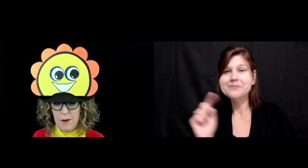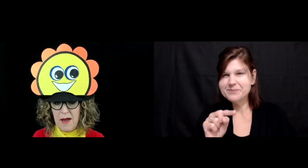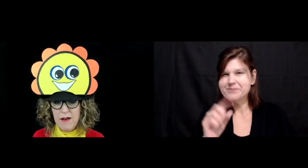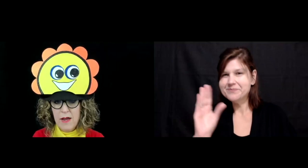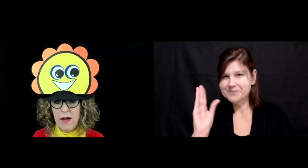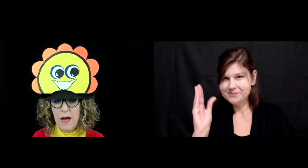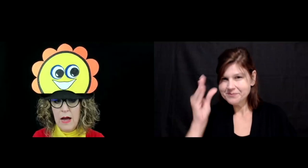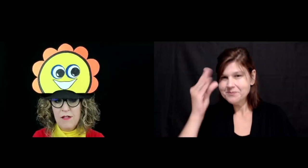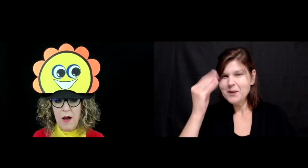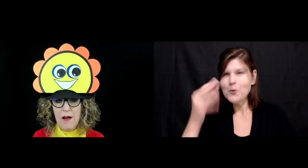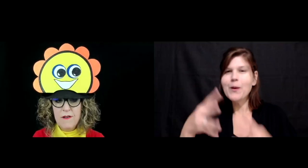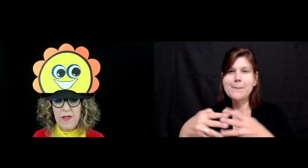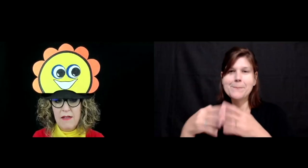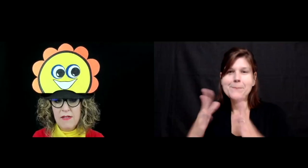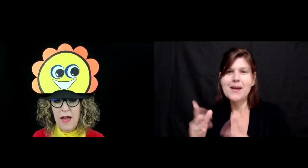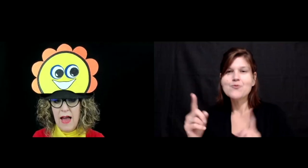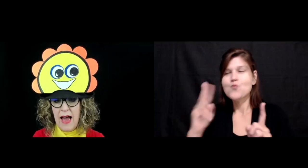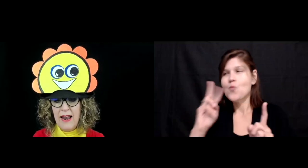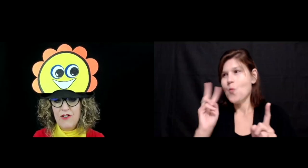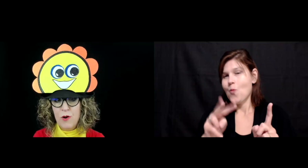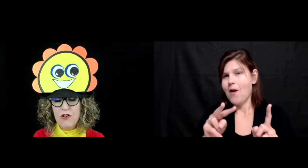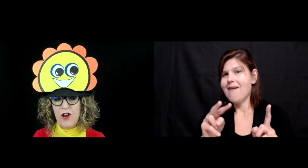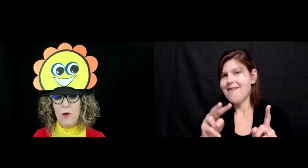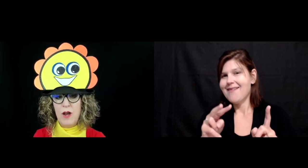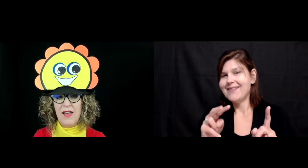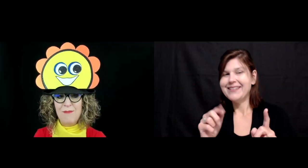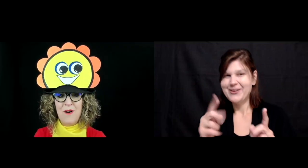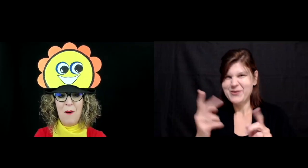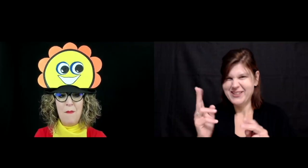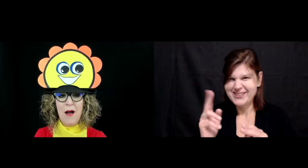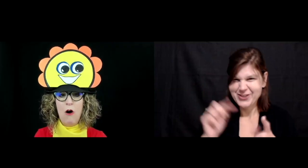in America as part of this. And I just want to show you his mum.